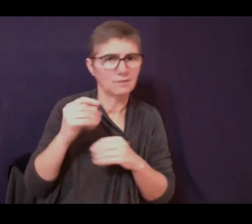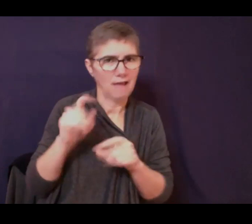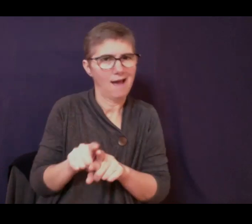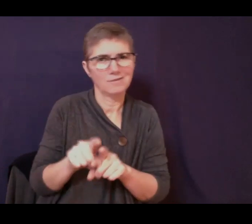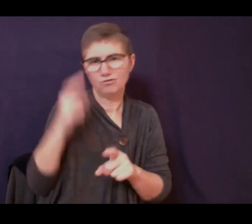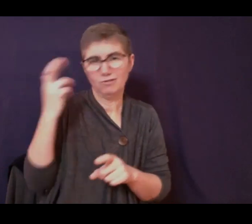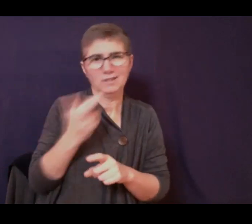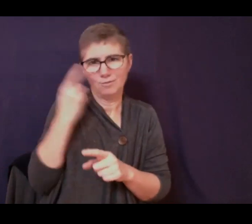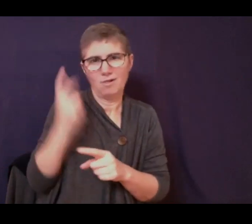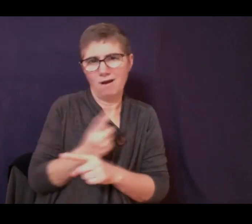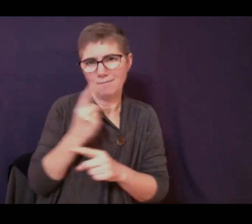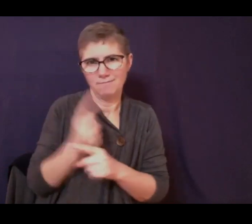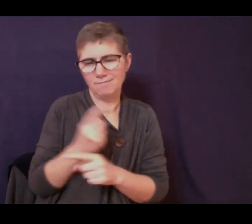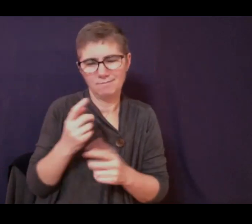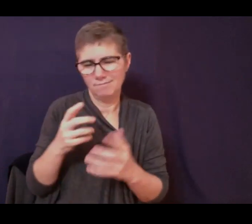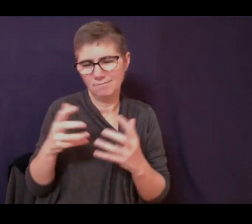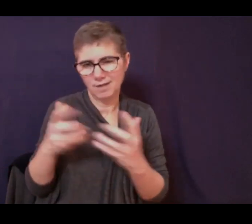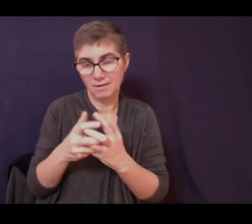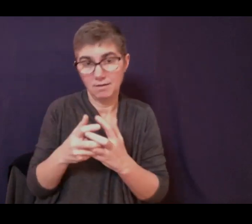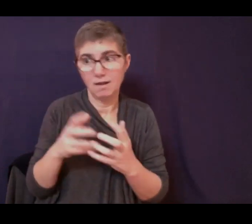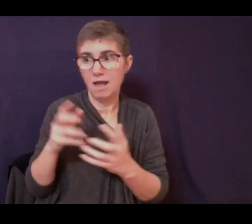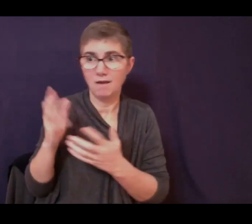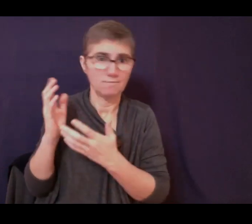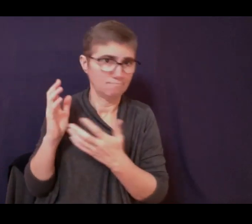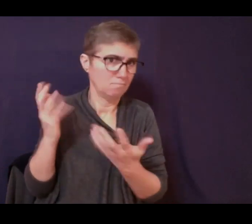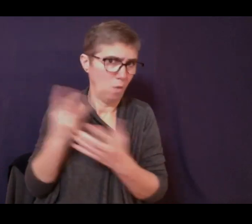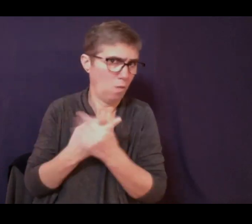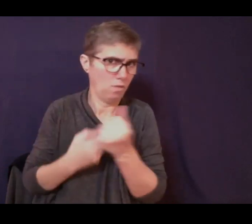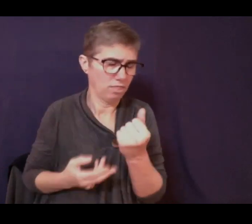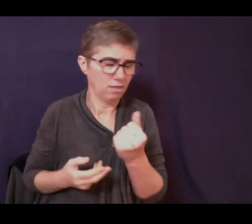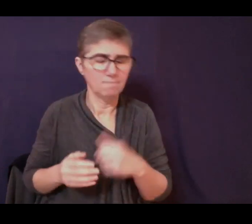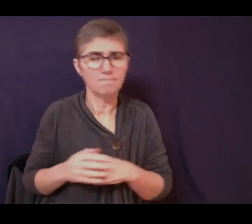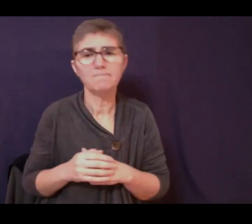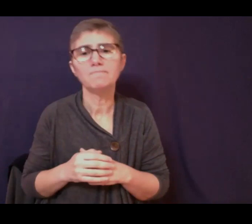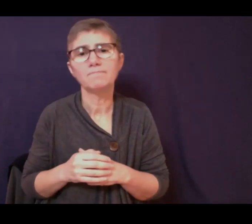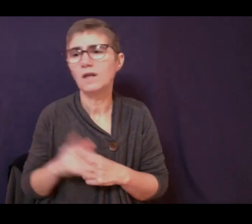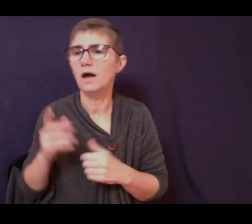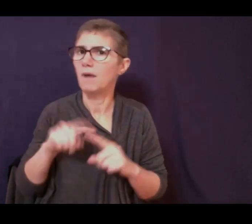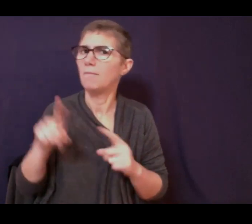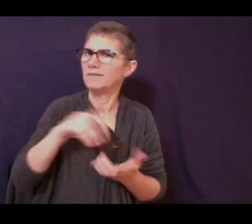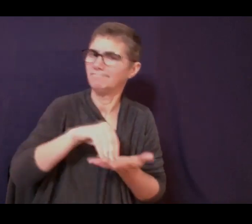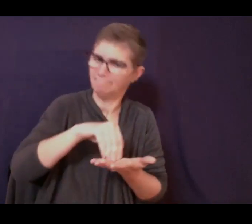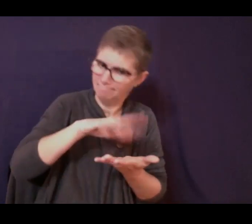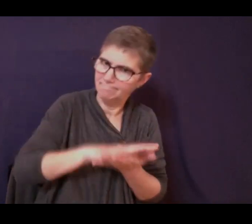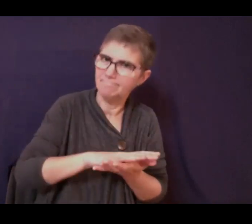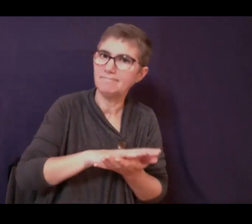bringing the animal into the office as a as a reasonable accommodation so that you have it documented in case there's any